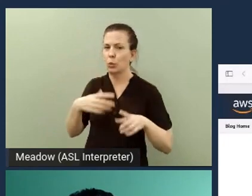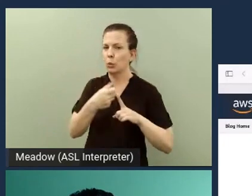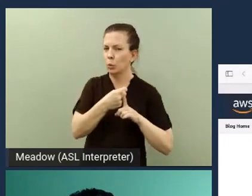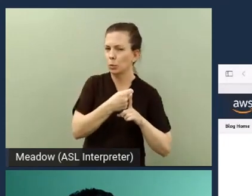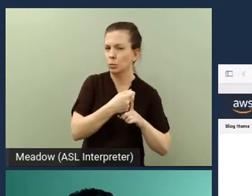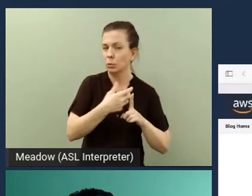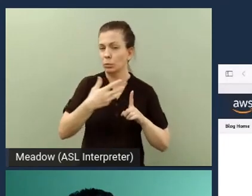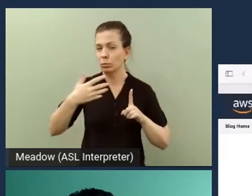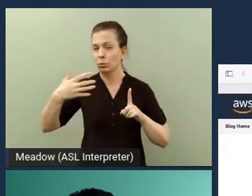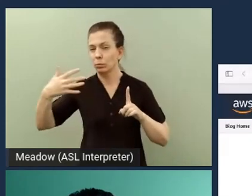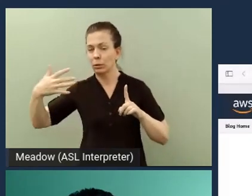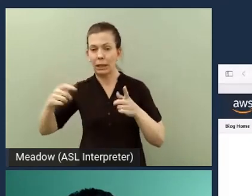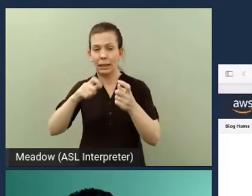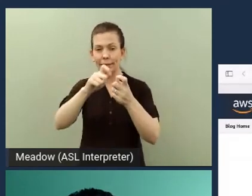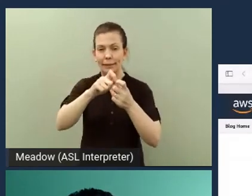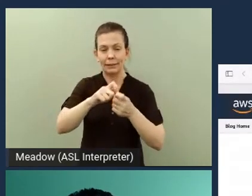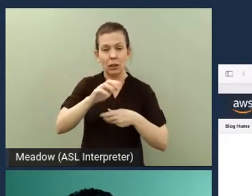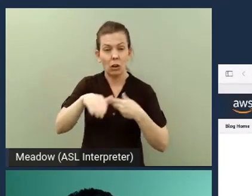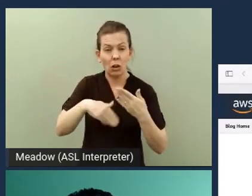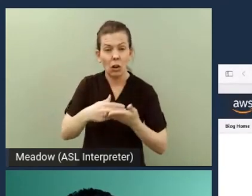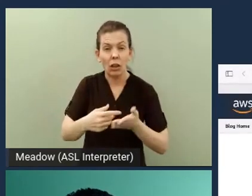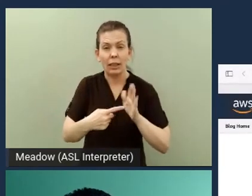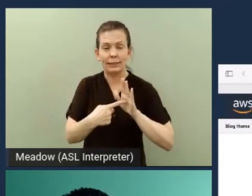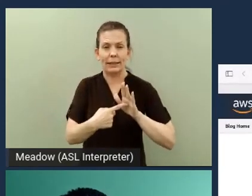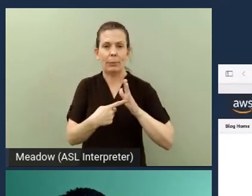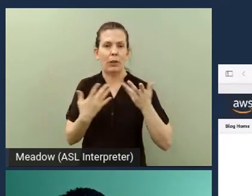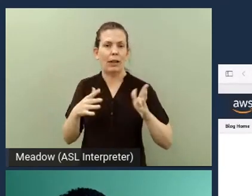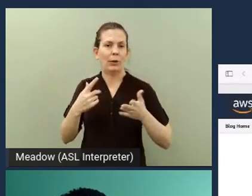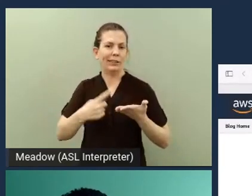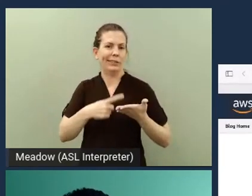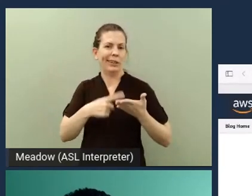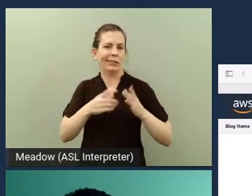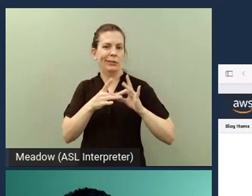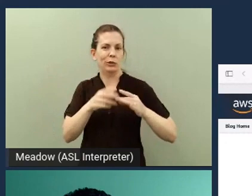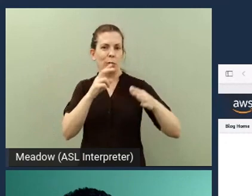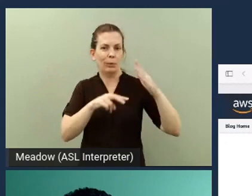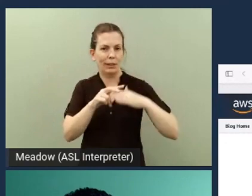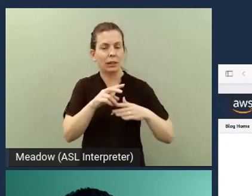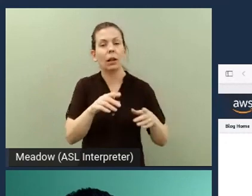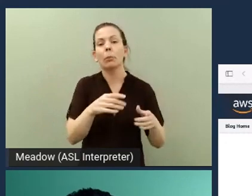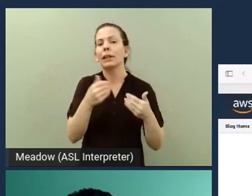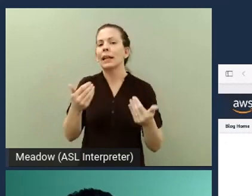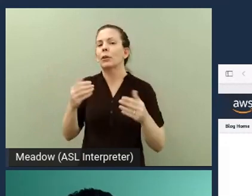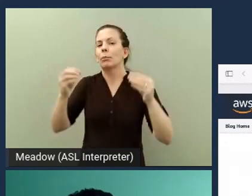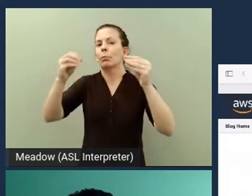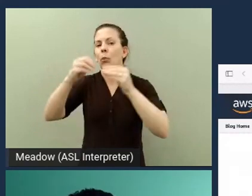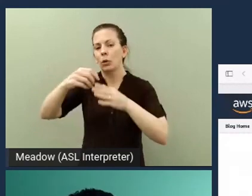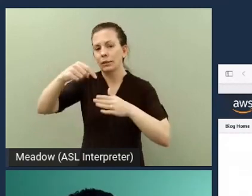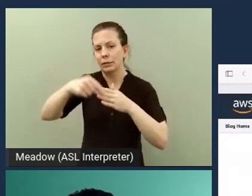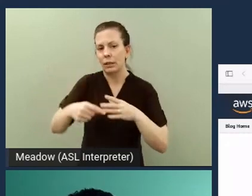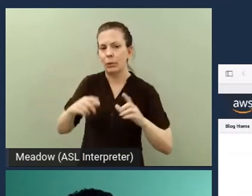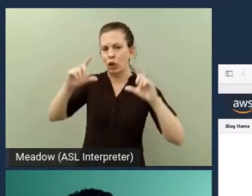of the examples that I spoke about today, but we go one step further. If you look at this part of the blog,